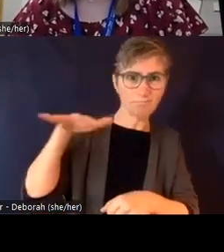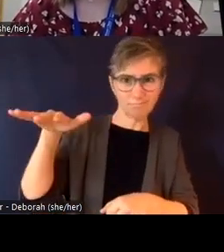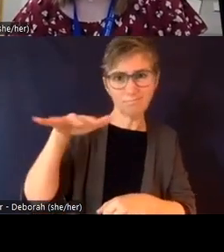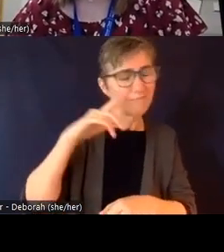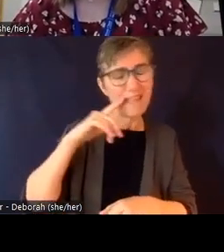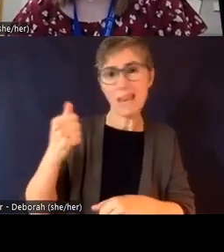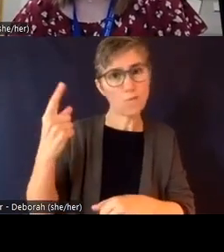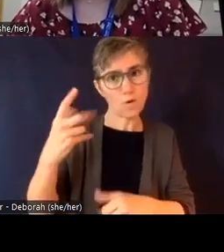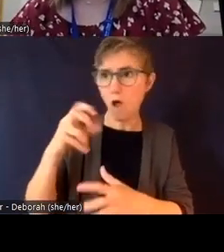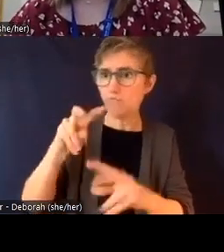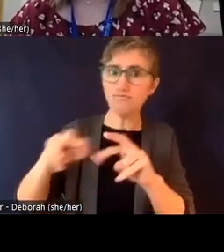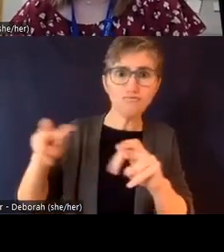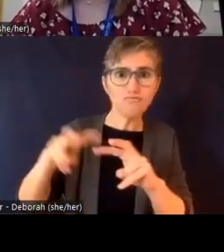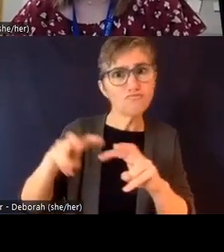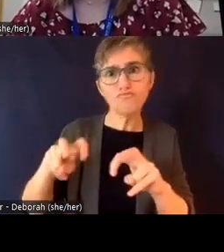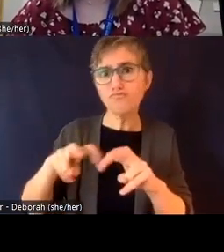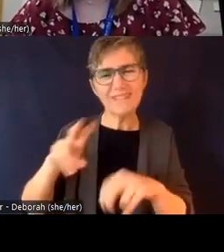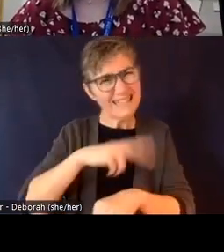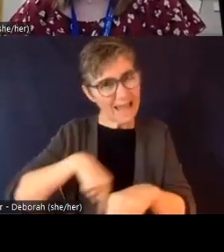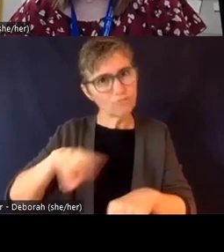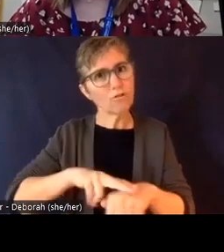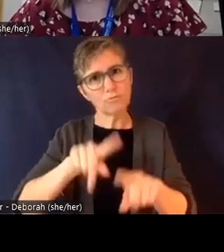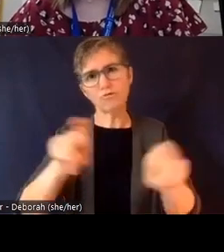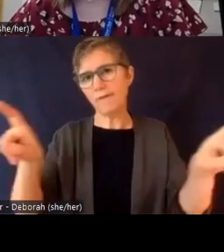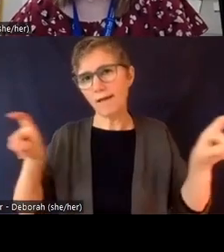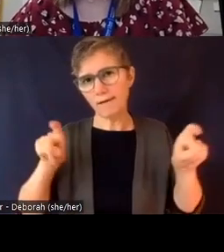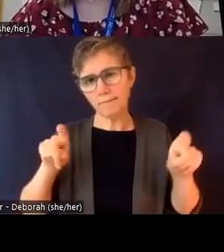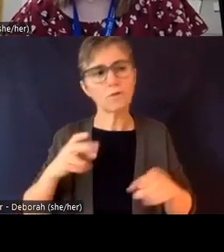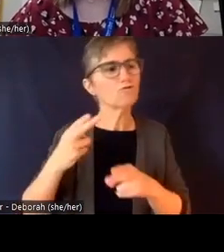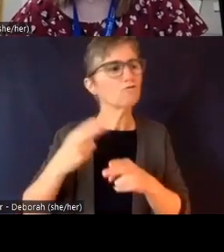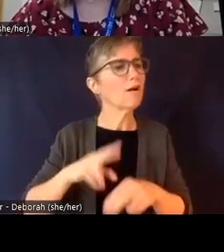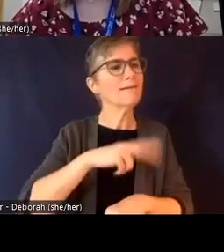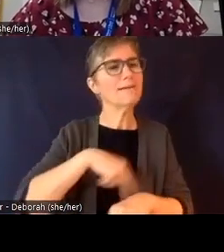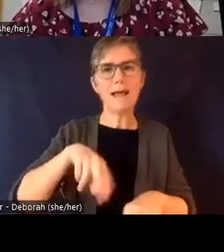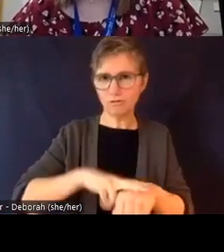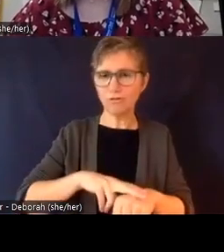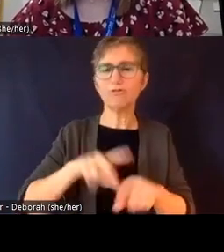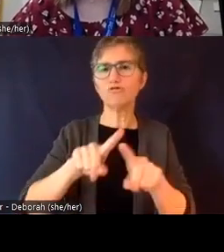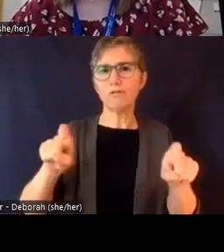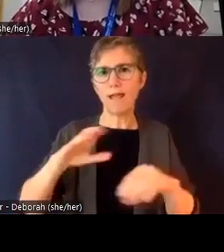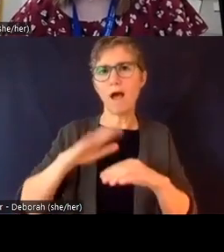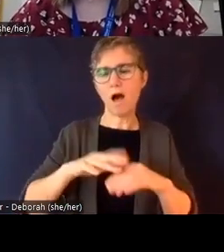to analyze this national survey. It's called the National Survey on Drug Use and Health, and it's